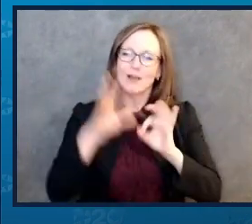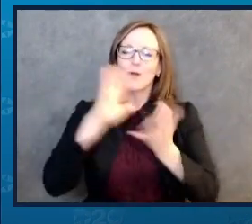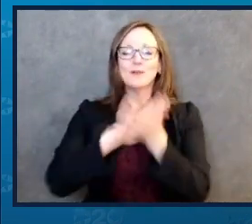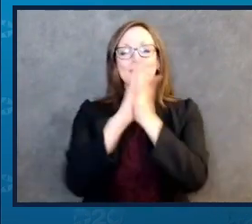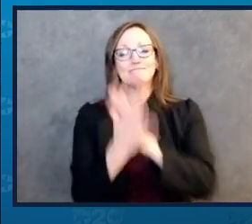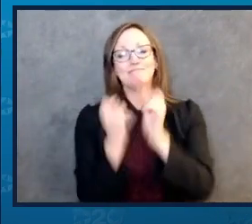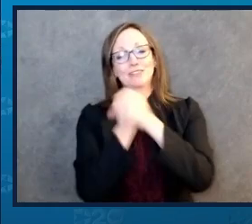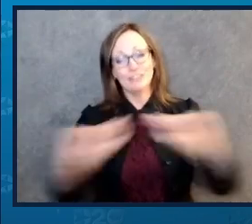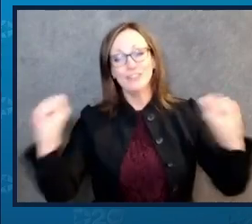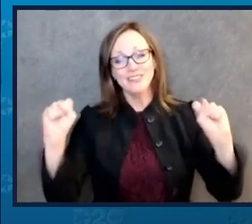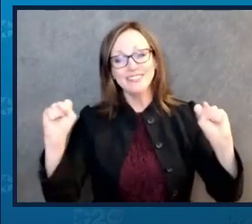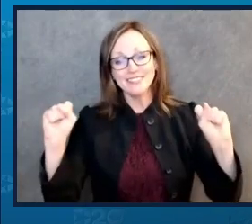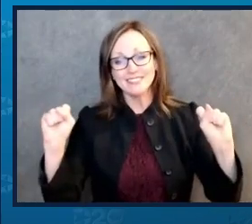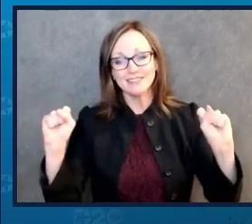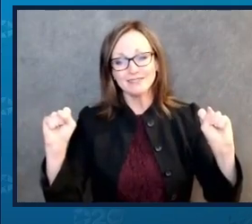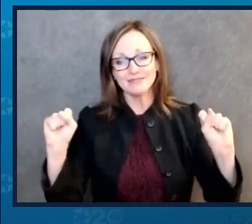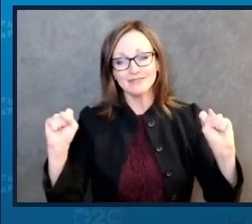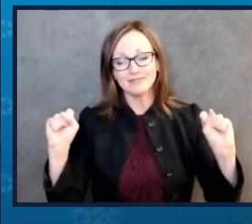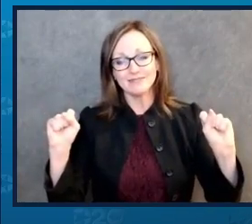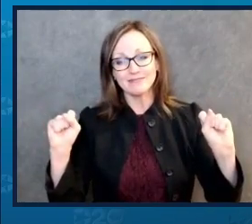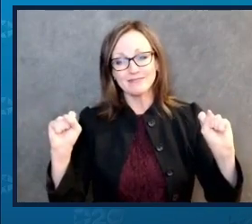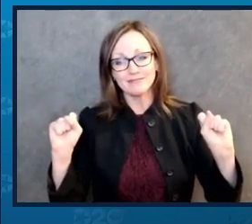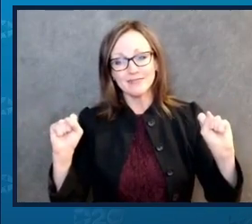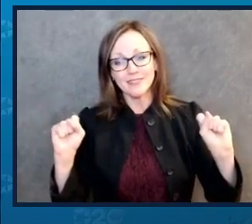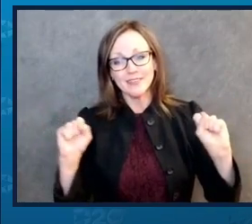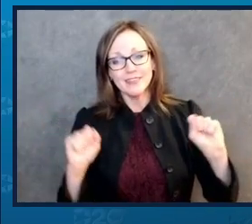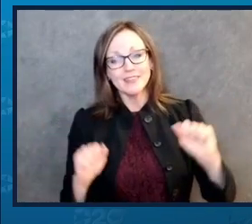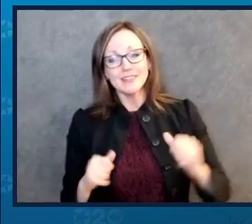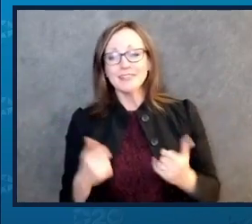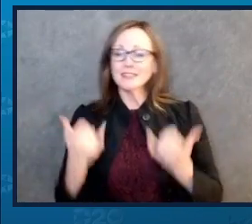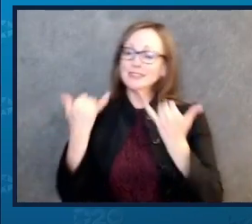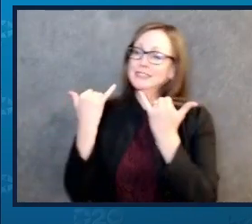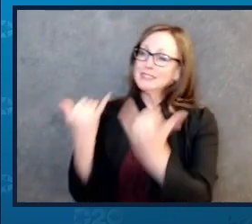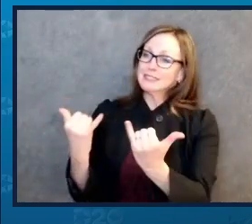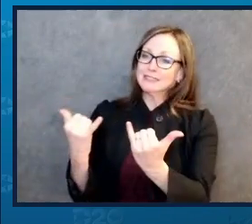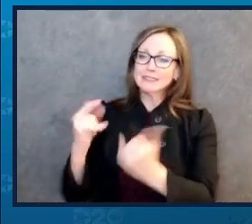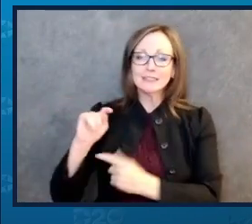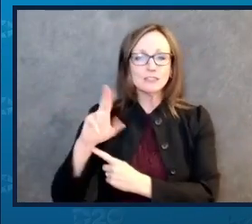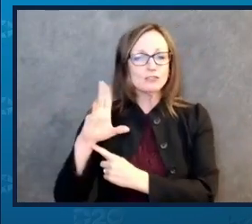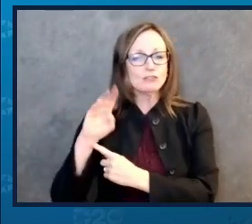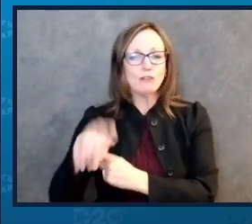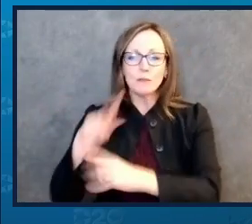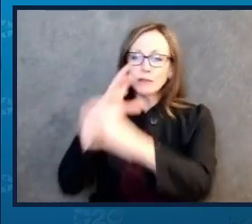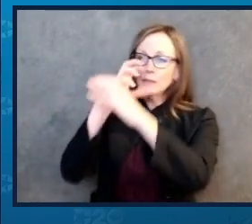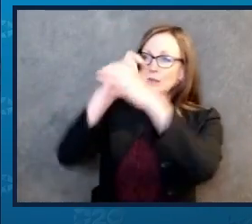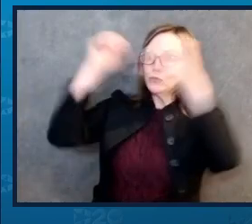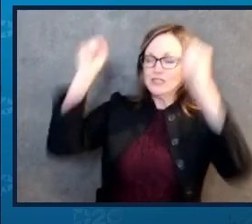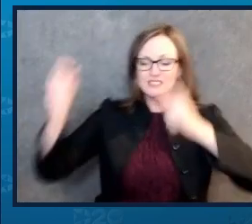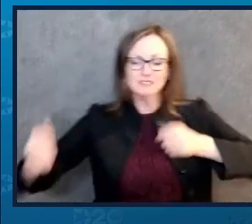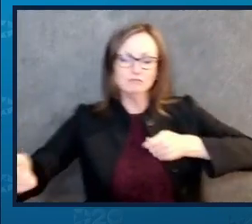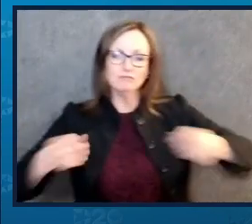ADRIFT, THE INCOMPETENCE, MAKES